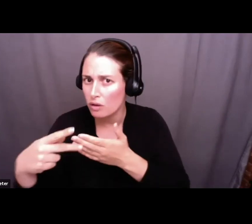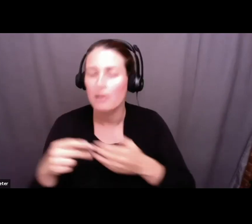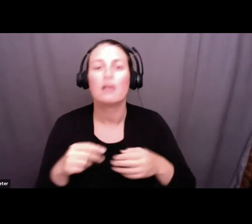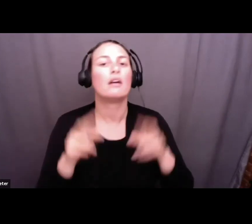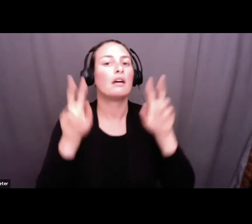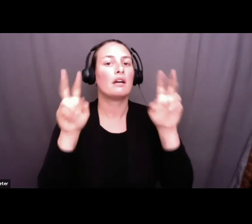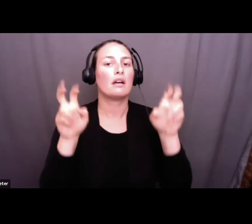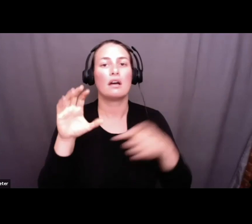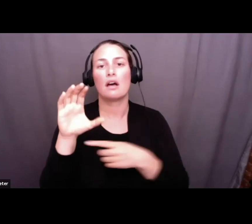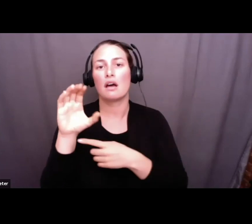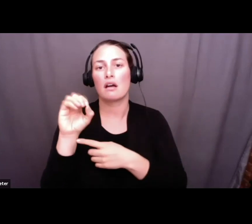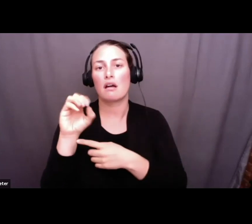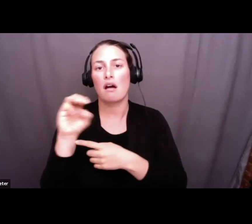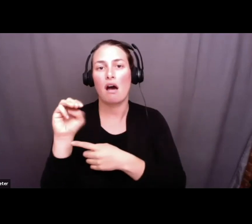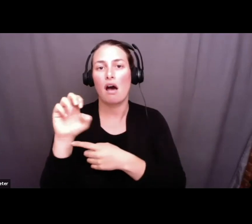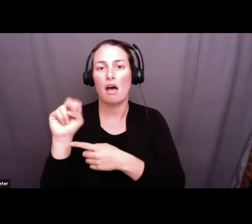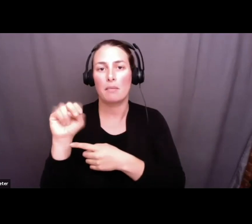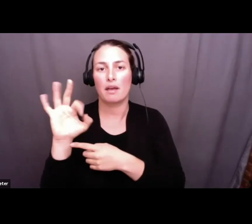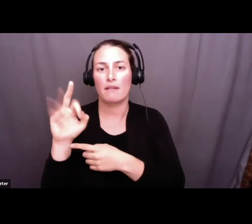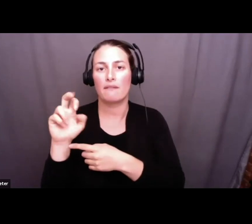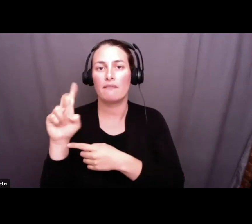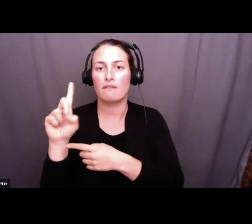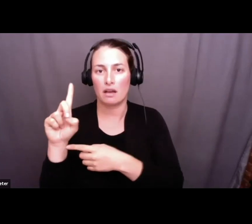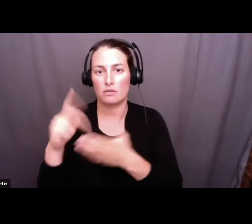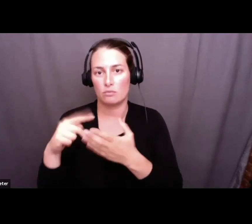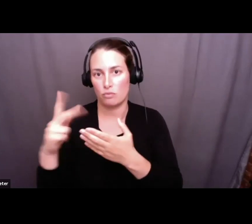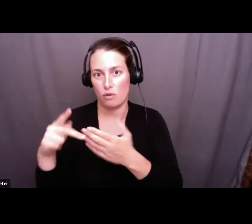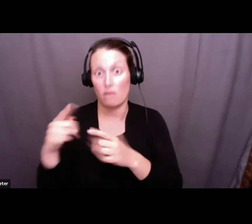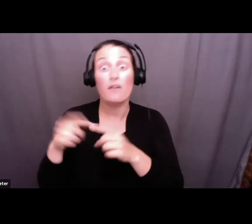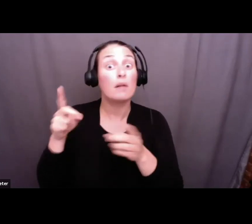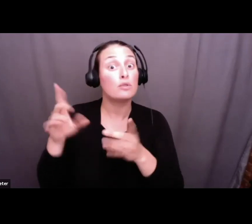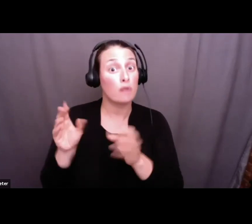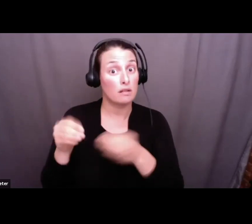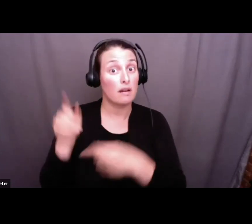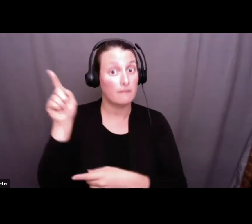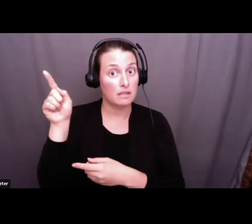so it will come out from the director’s office as a Common Fund initiative. I don’t